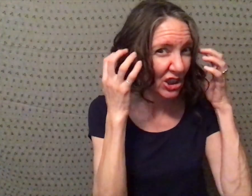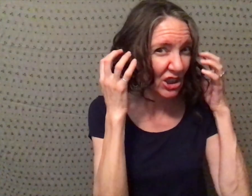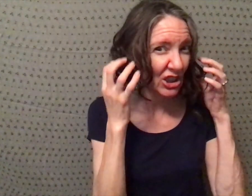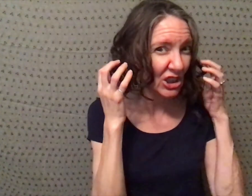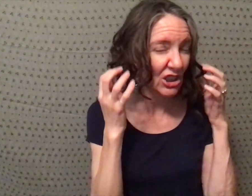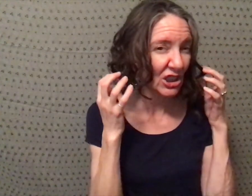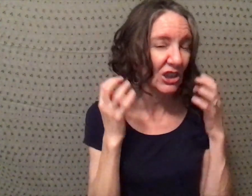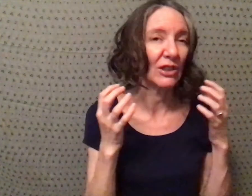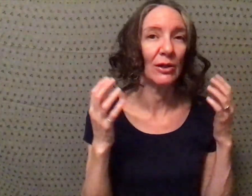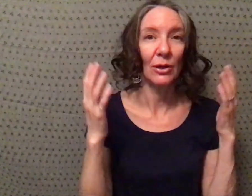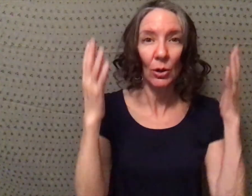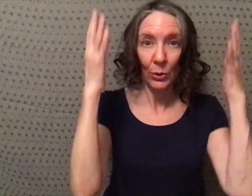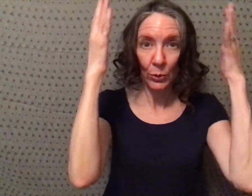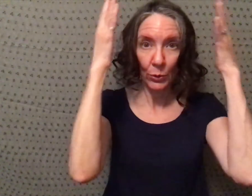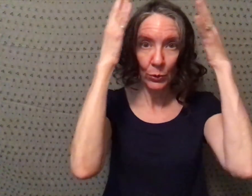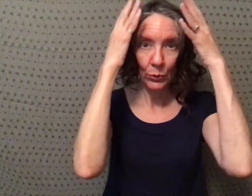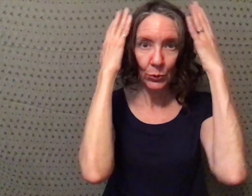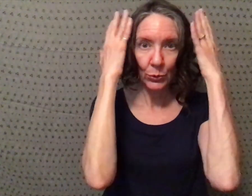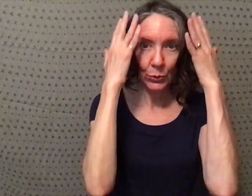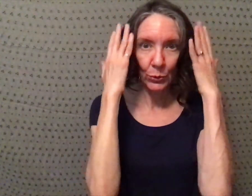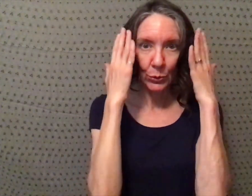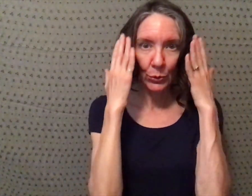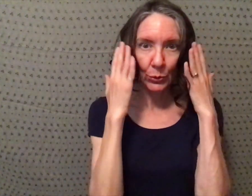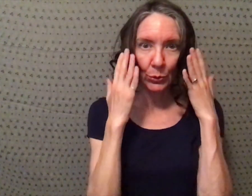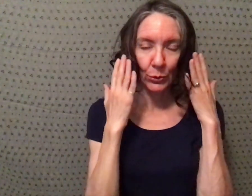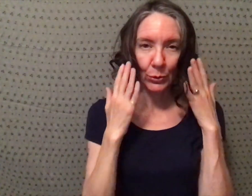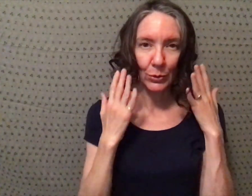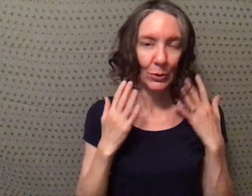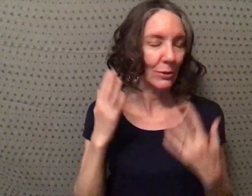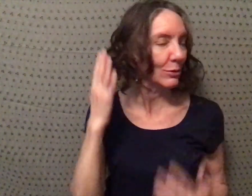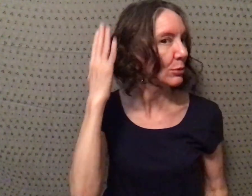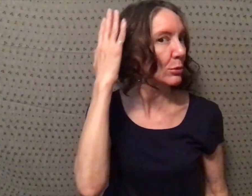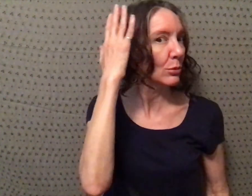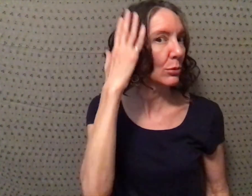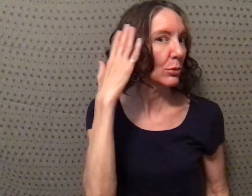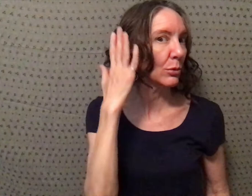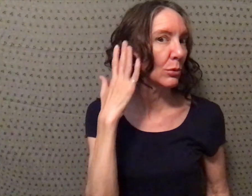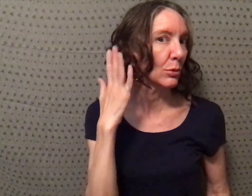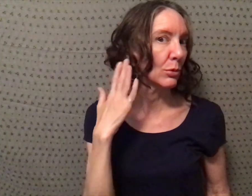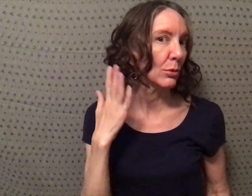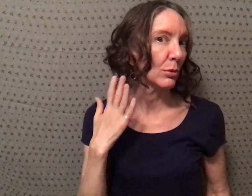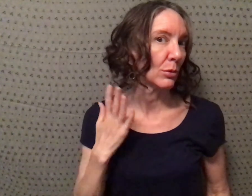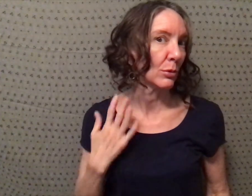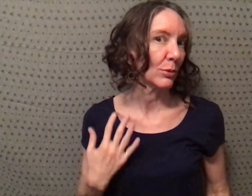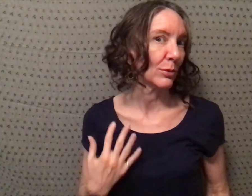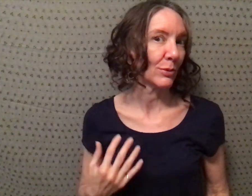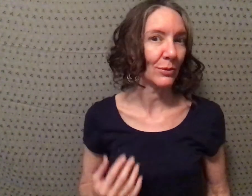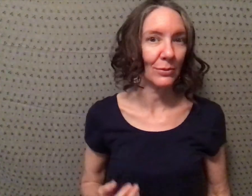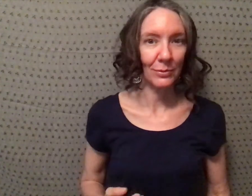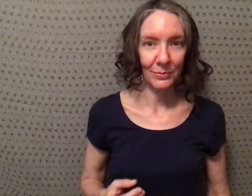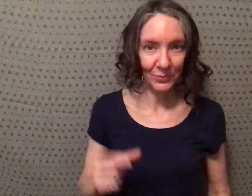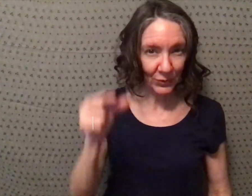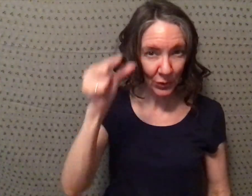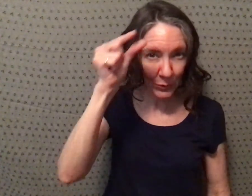is often shown with a 5 handshape. Buzz cuts or very short hair is signed